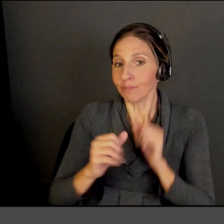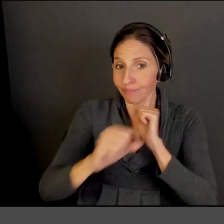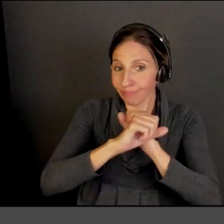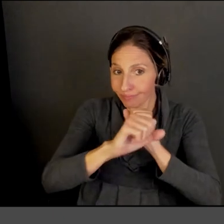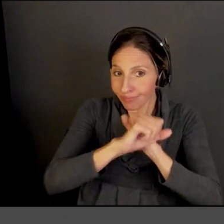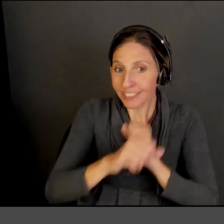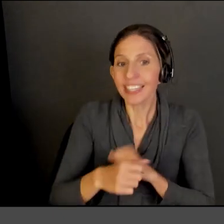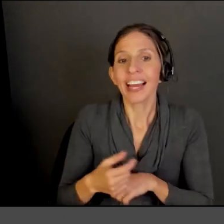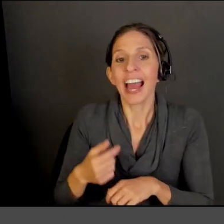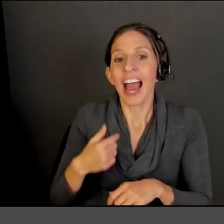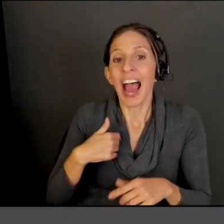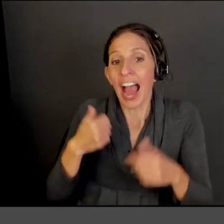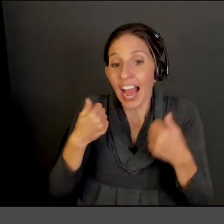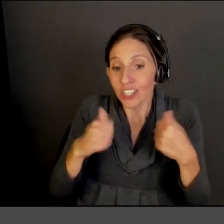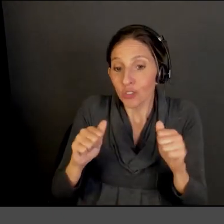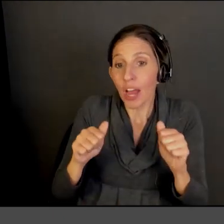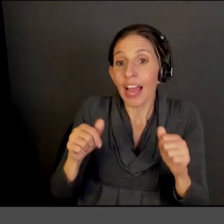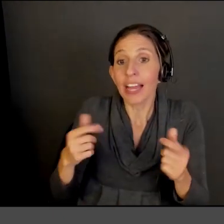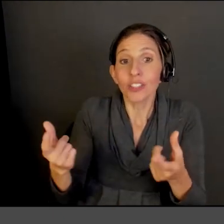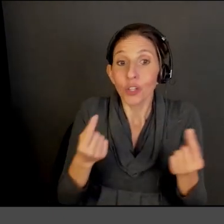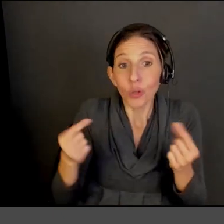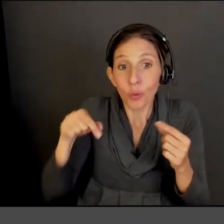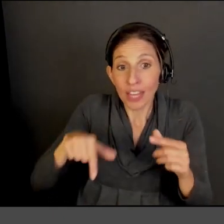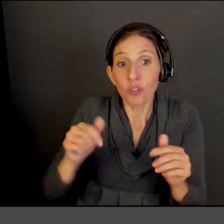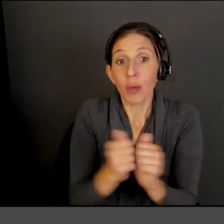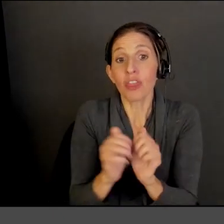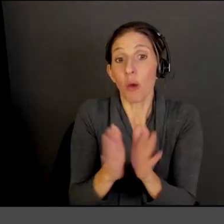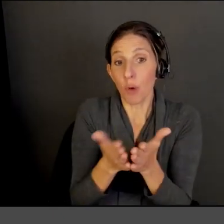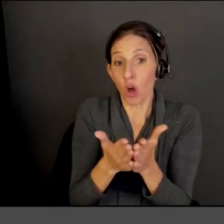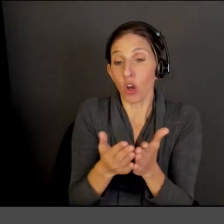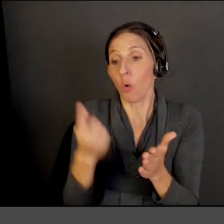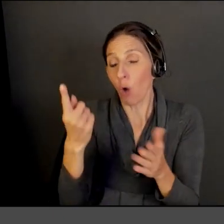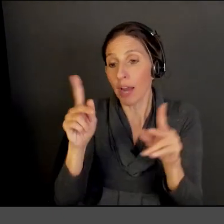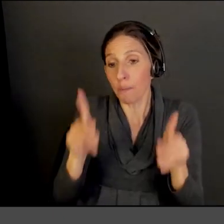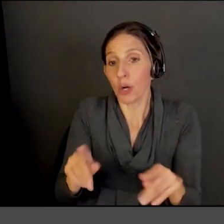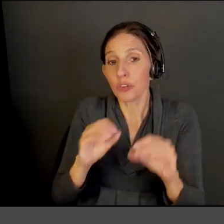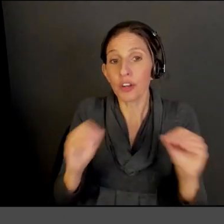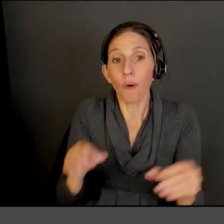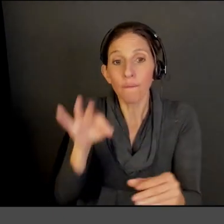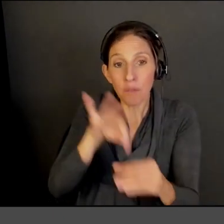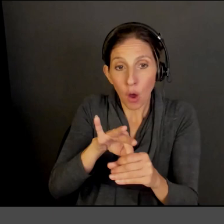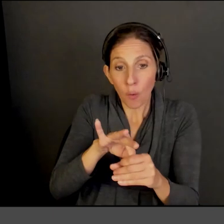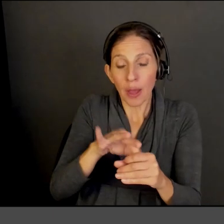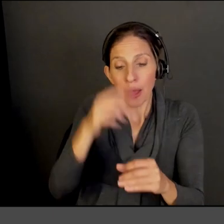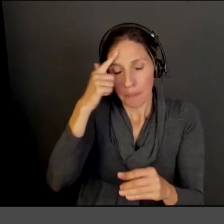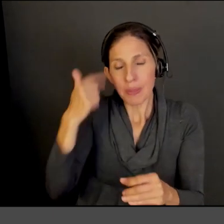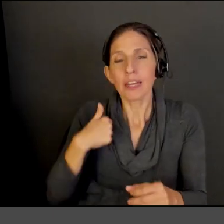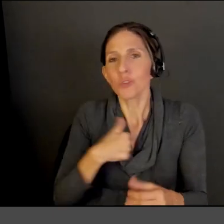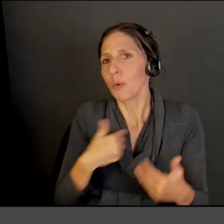NO VOTE WAS TO TO, BECAUSE WE HAVE THIS NARRATIVE ABOUT